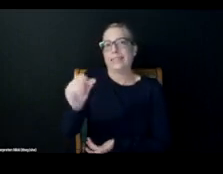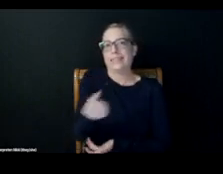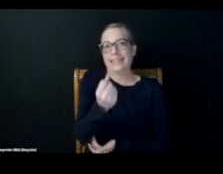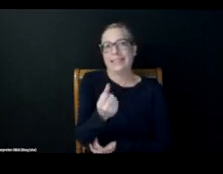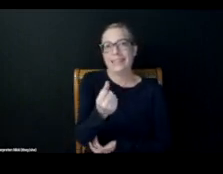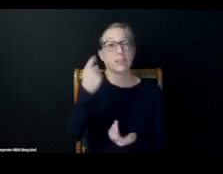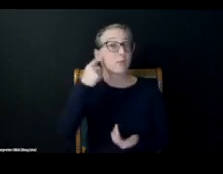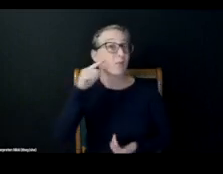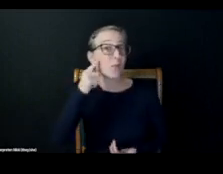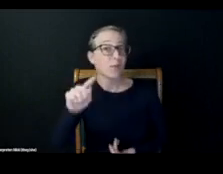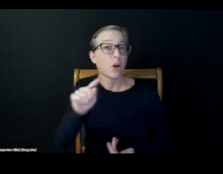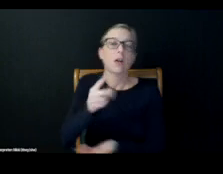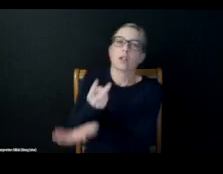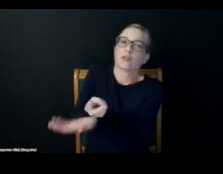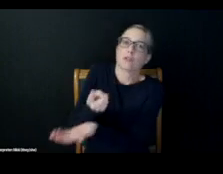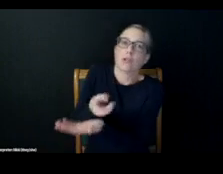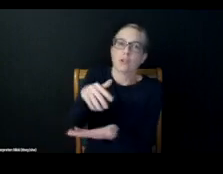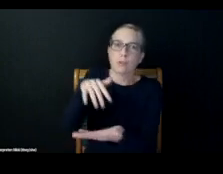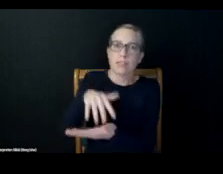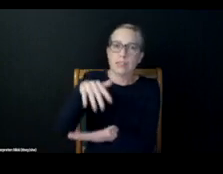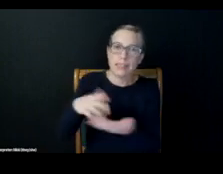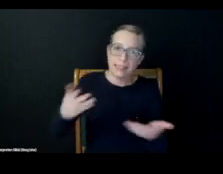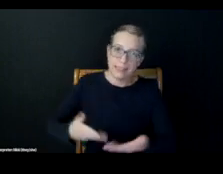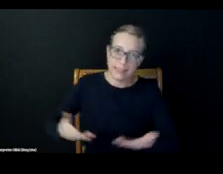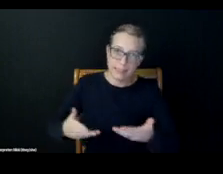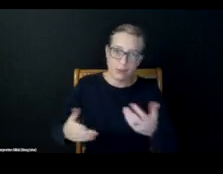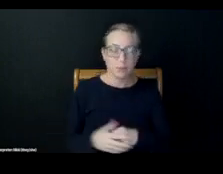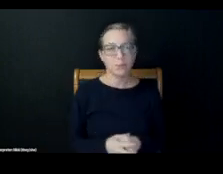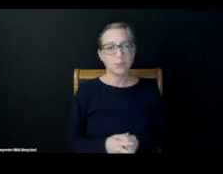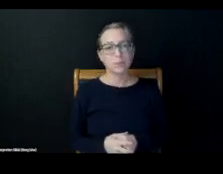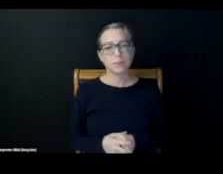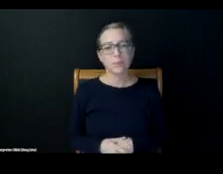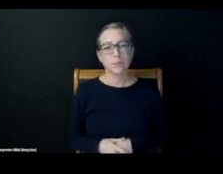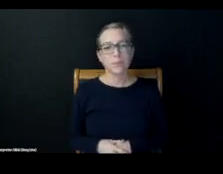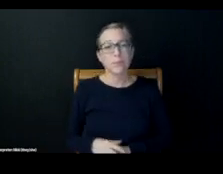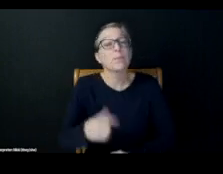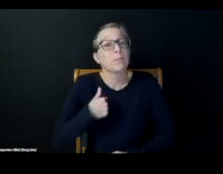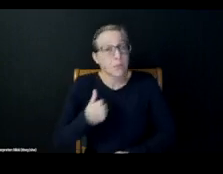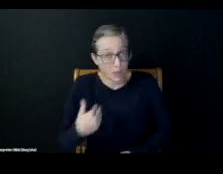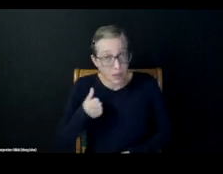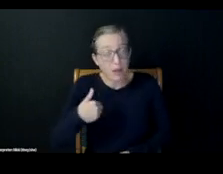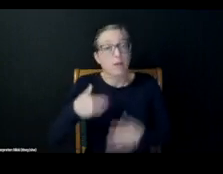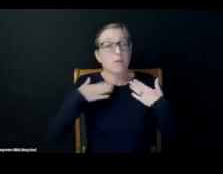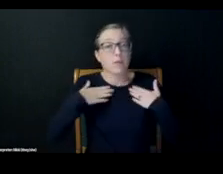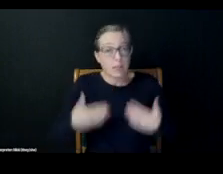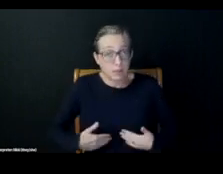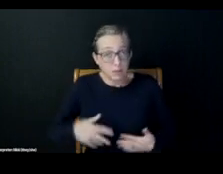But I have been a person with a physical disability since a young age,